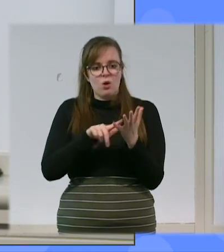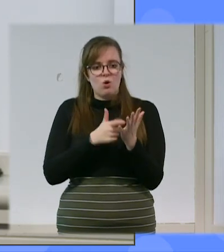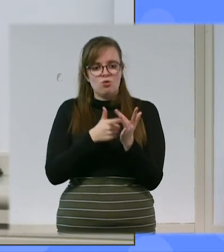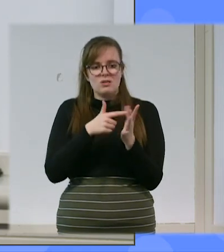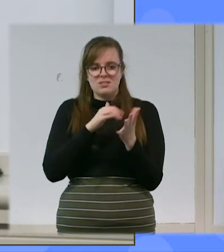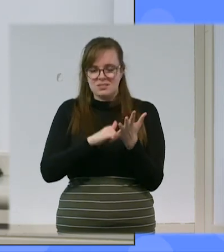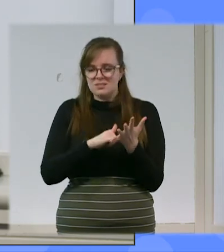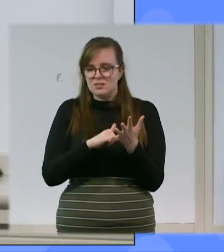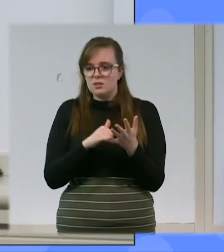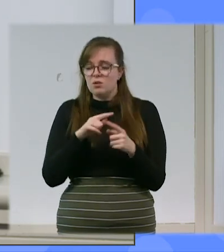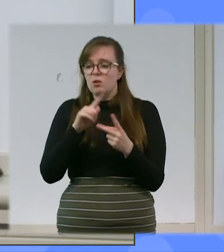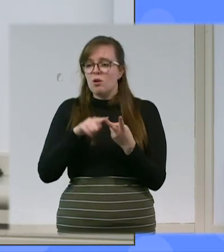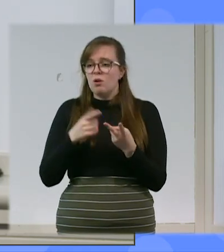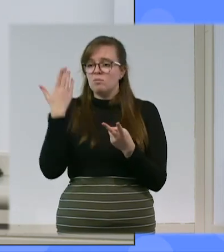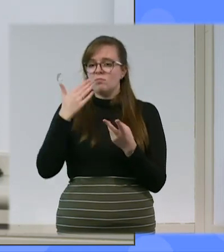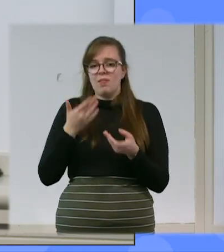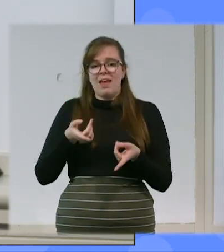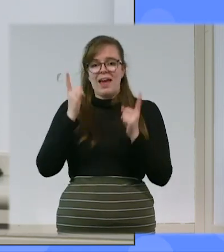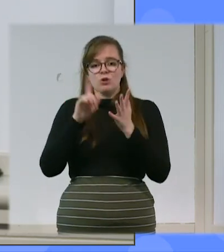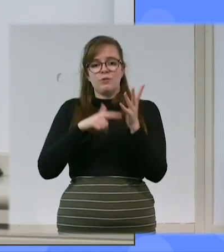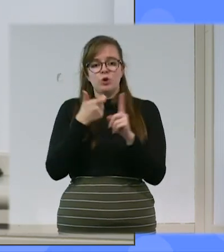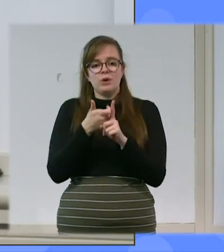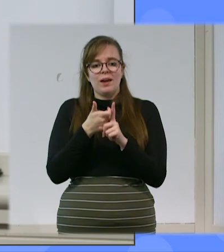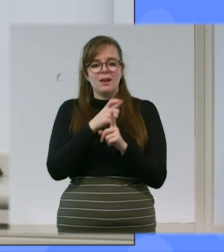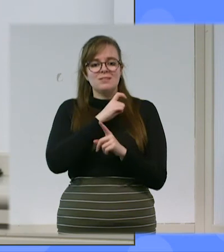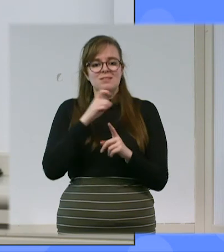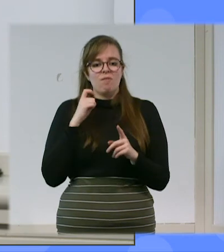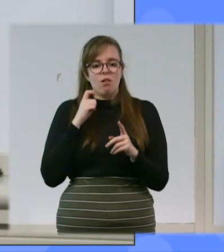the former head of the UK civil servant was at a conference I was at last few in